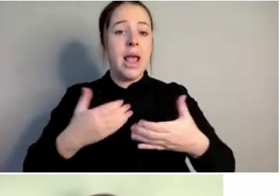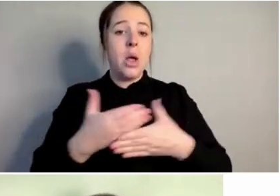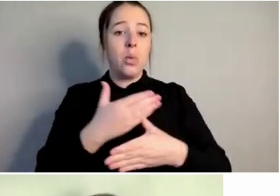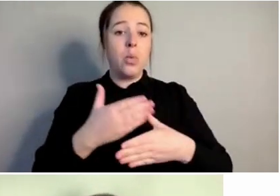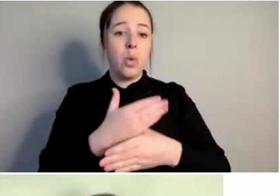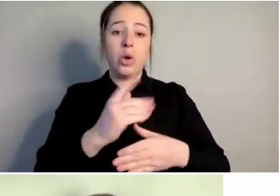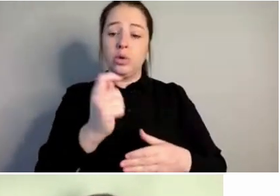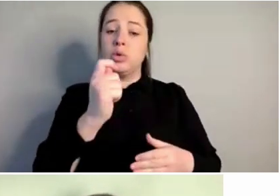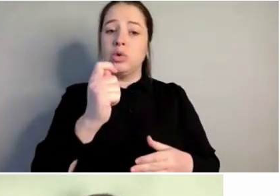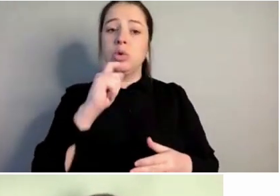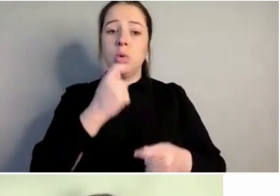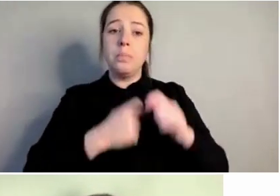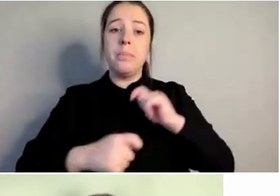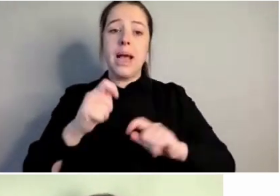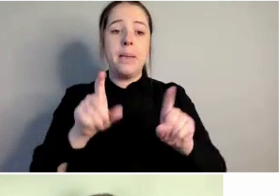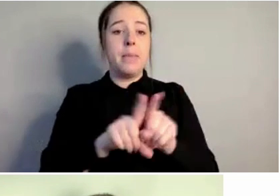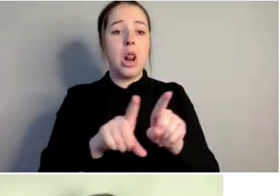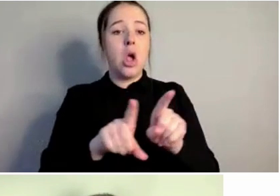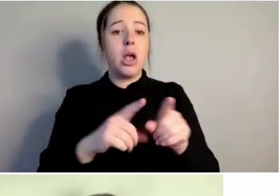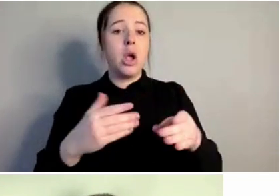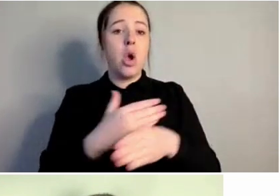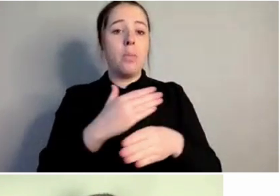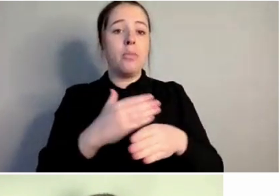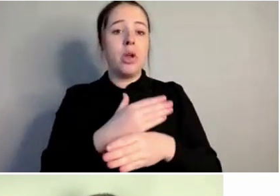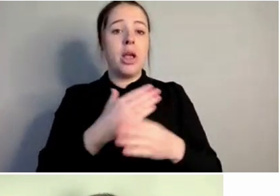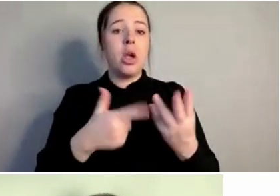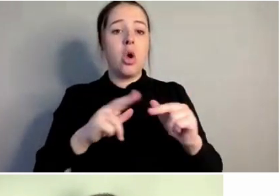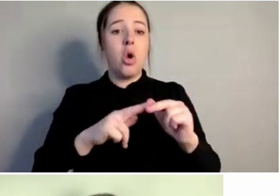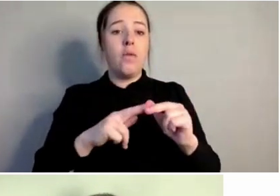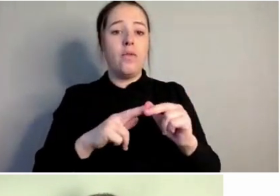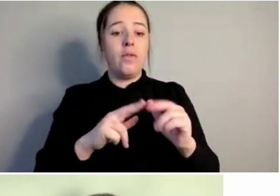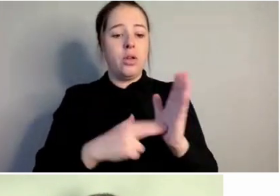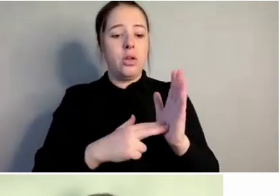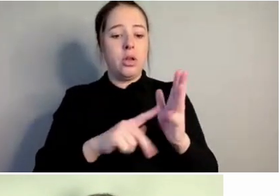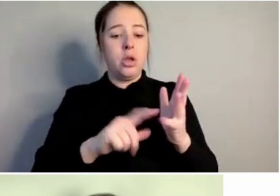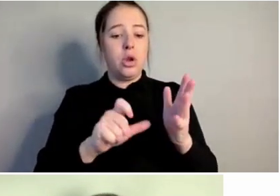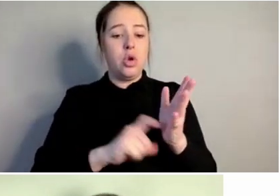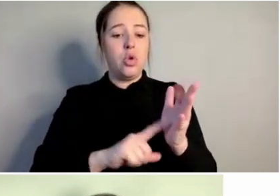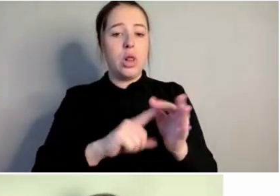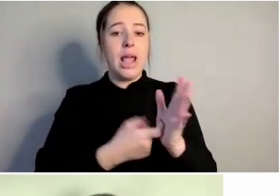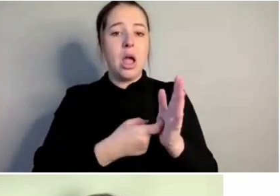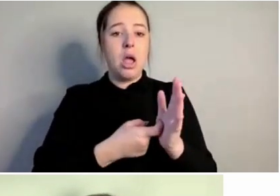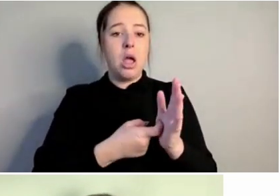become an operator of nuclear facilities. And so developing a strong safety culture